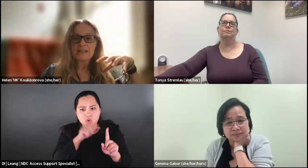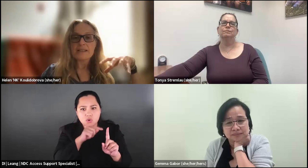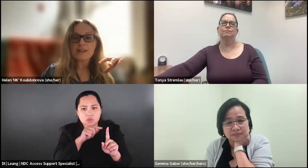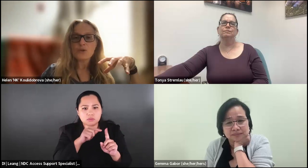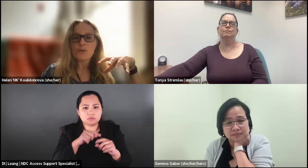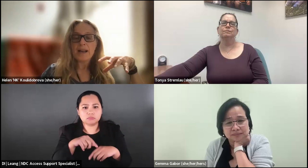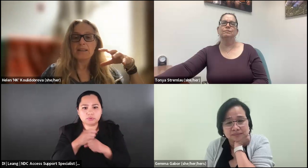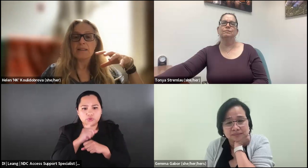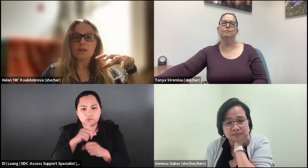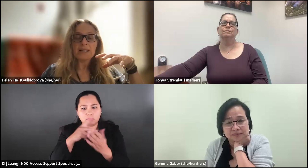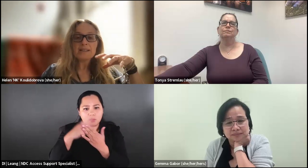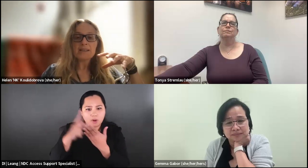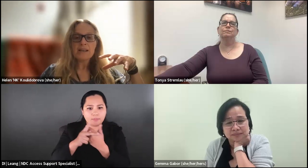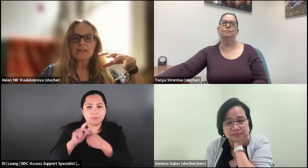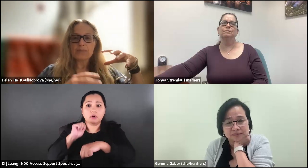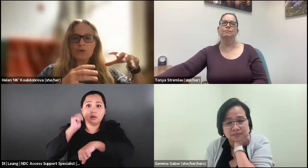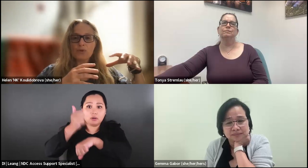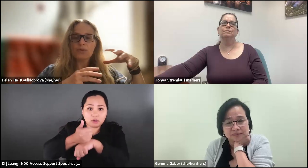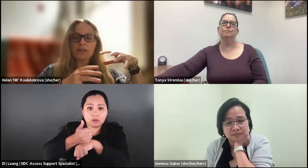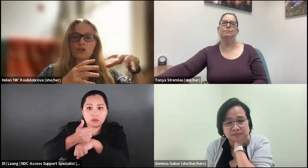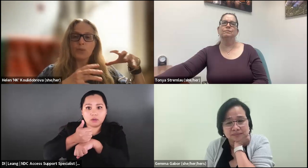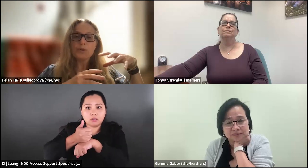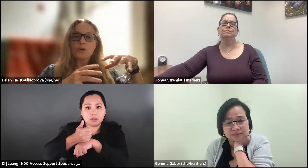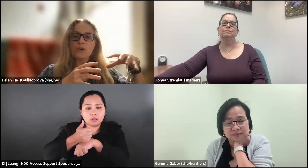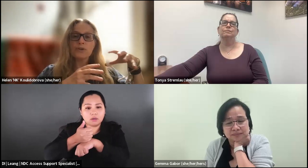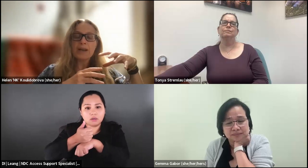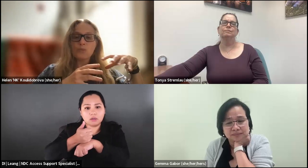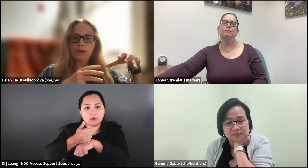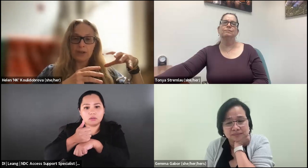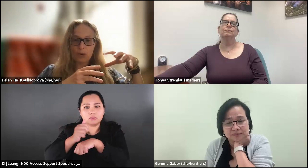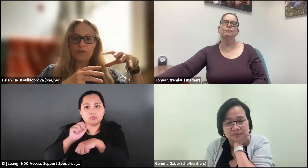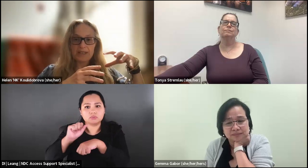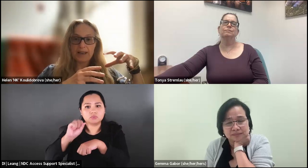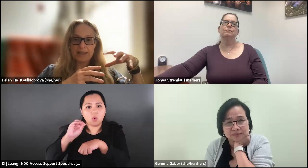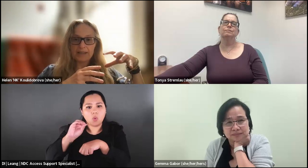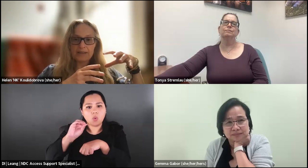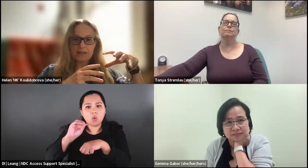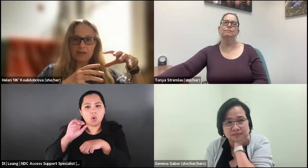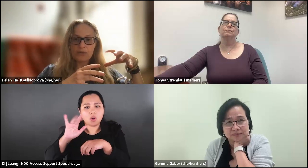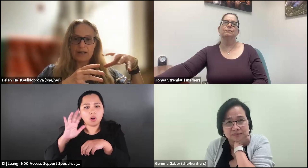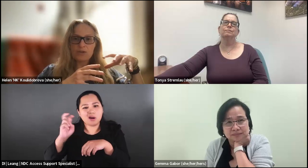in such a way that there is some sort of an interpreter networking oversight.